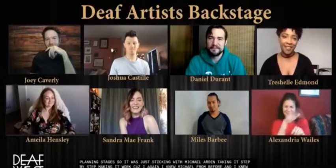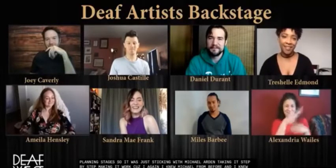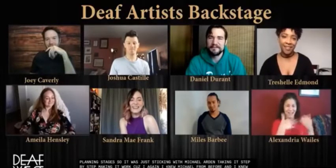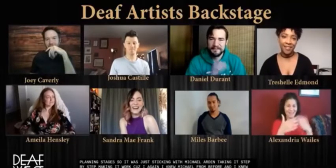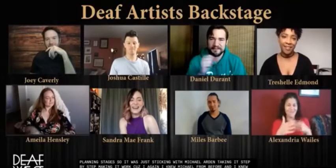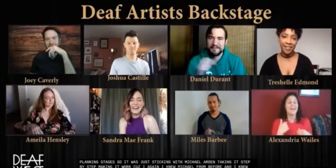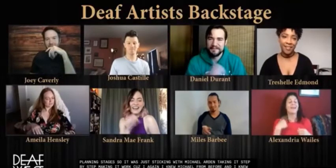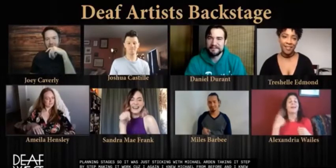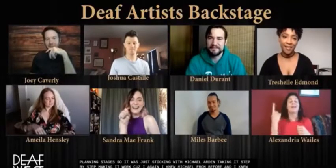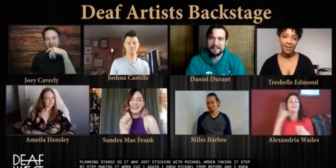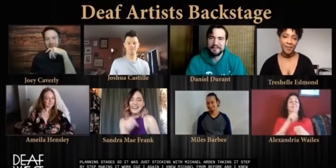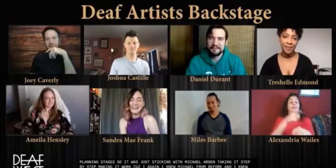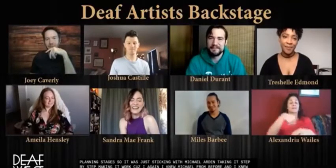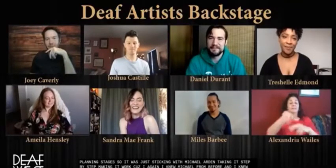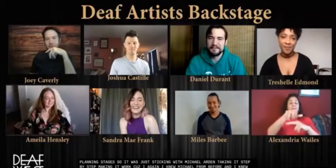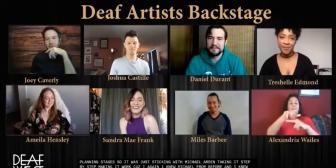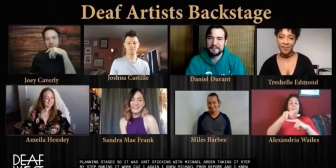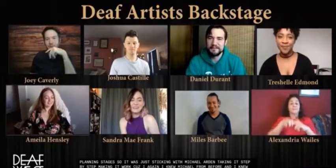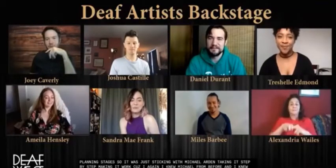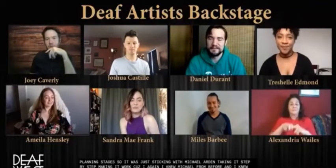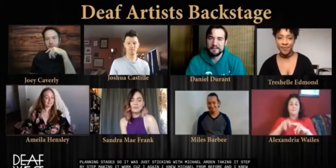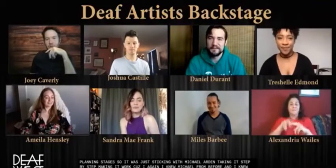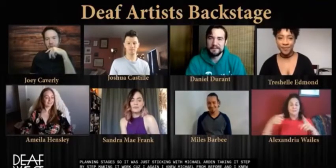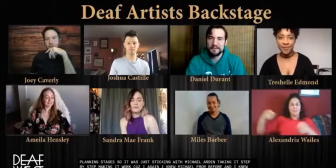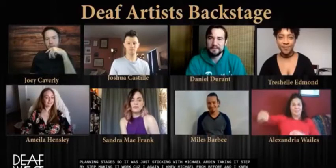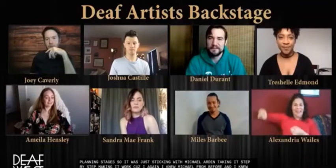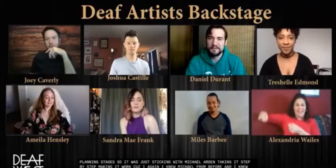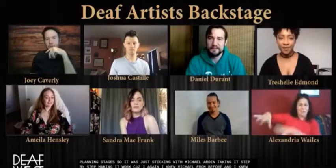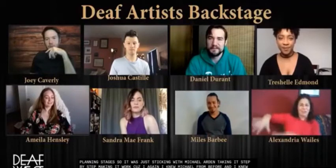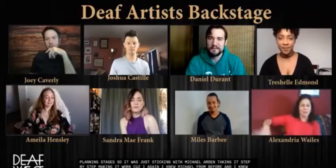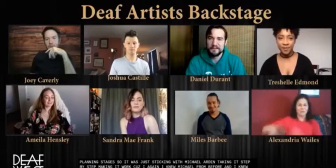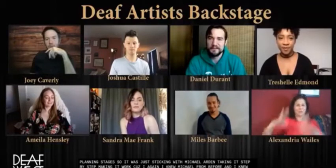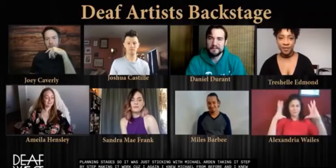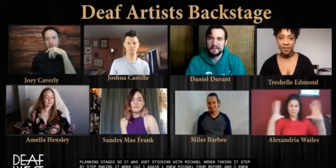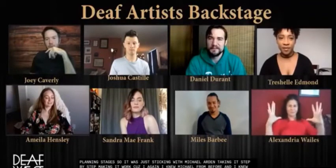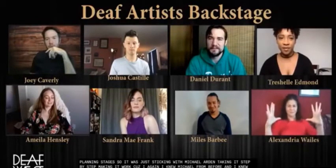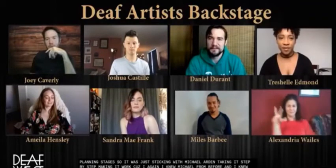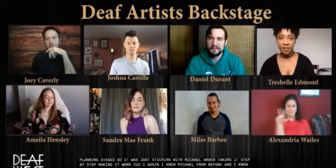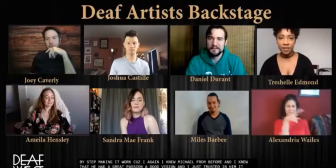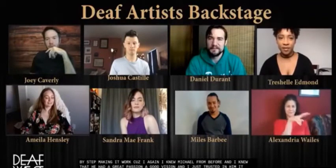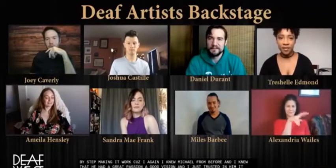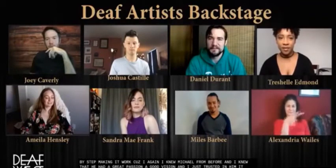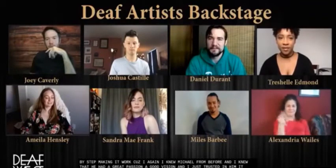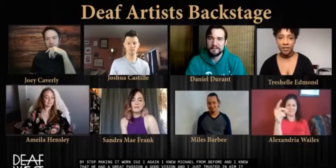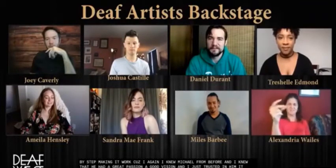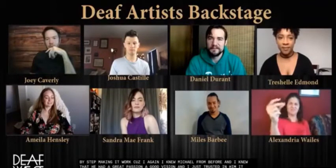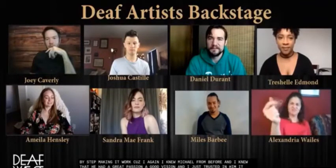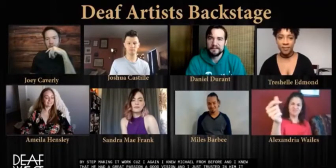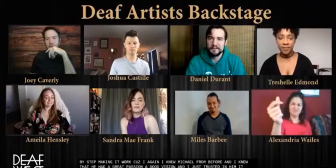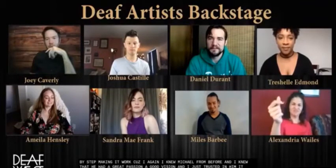We were working in the valley with all of that. And our luggage with I.C.A. (Inner City Arts).